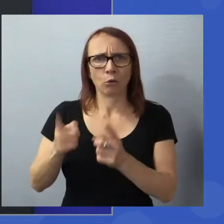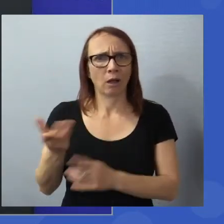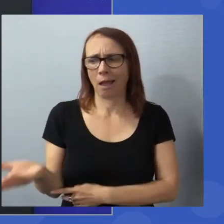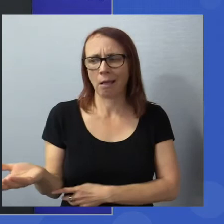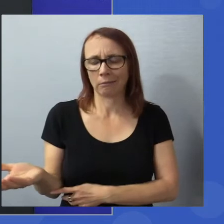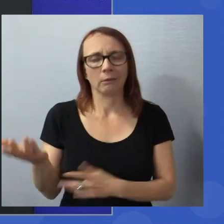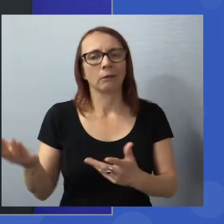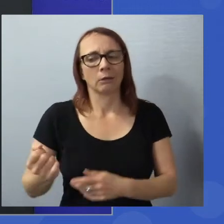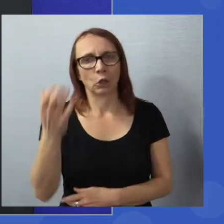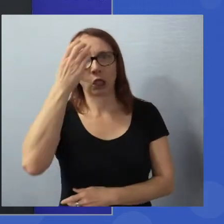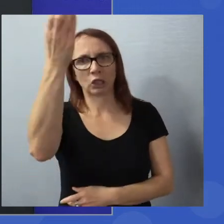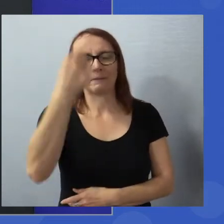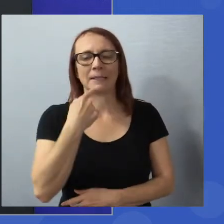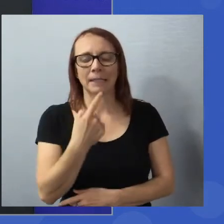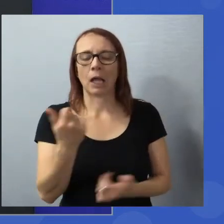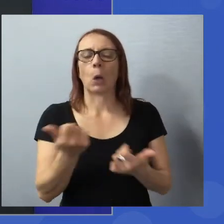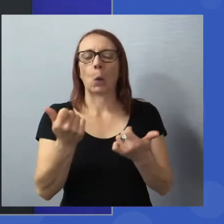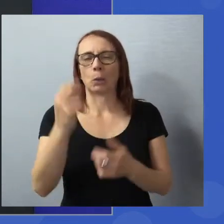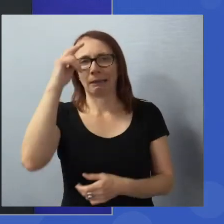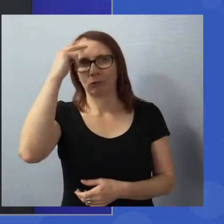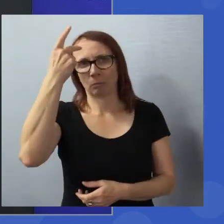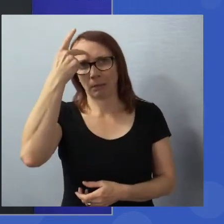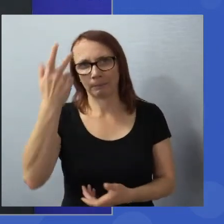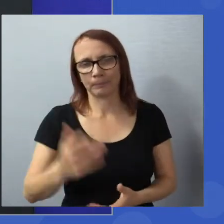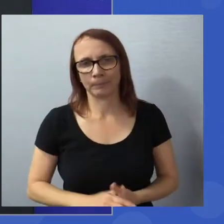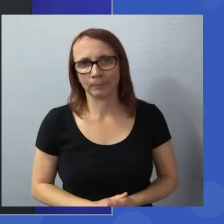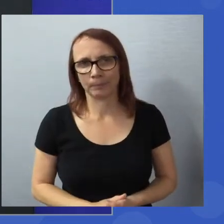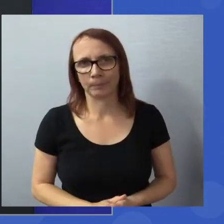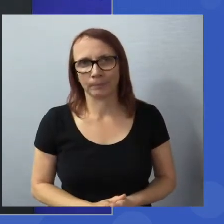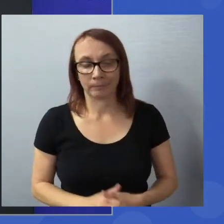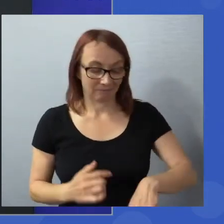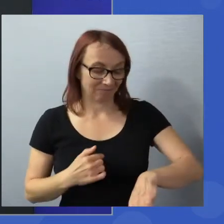its policy and that direction okay now I've only got 30 seconds or